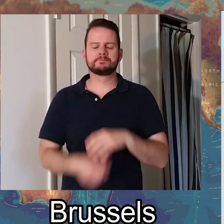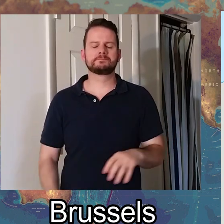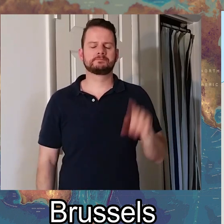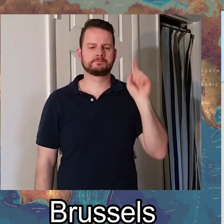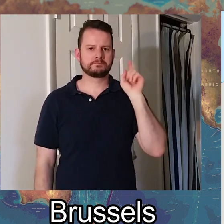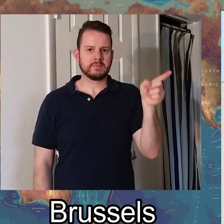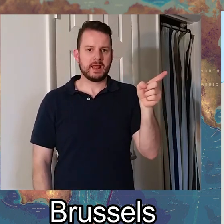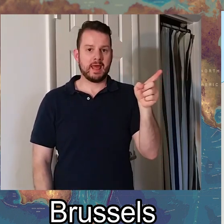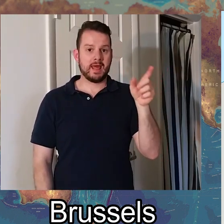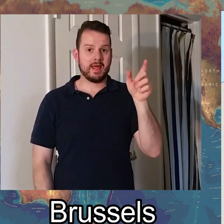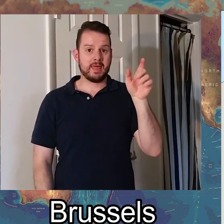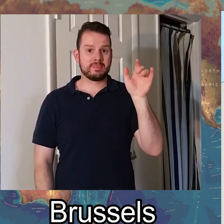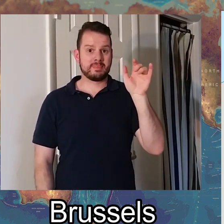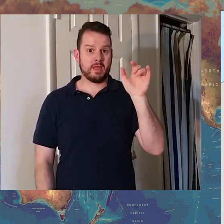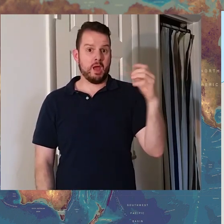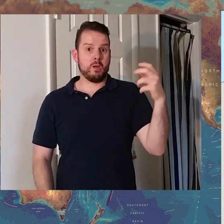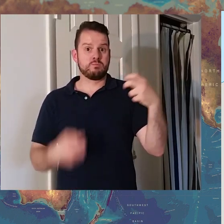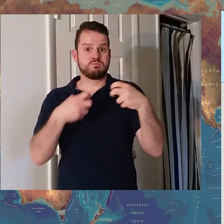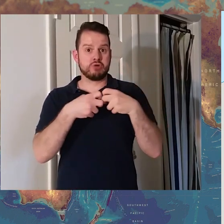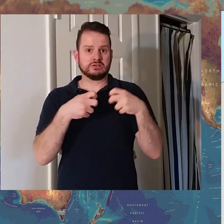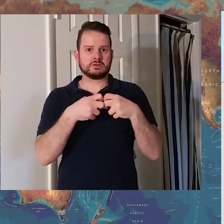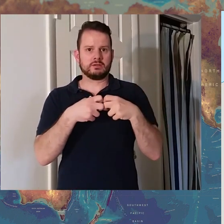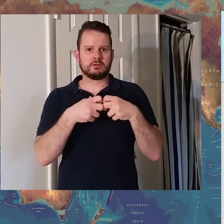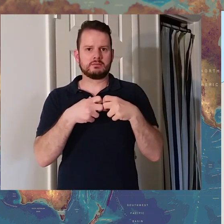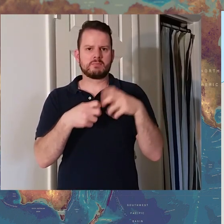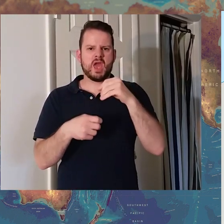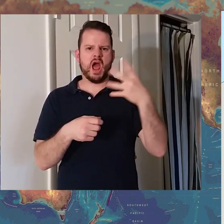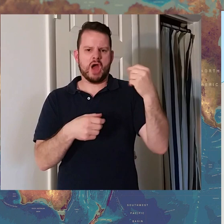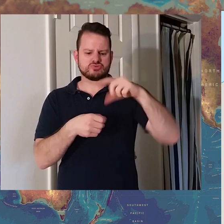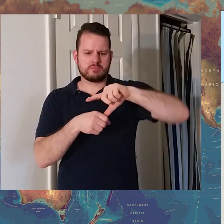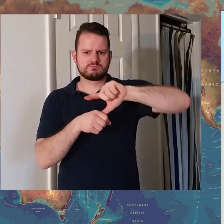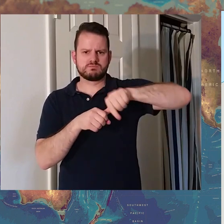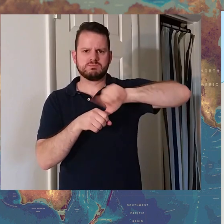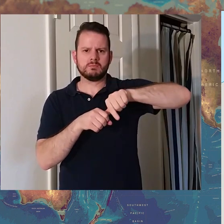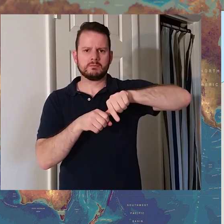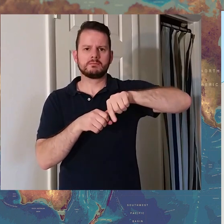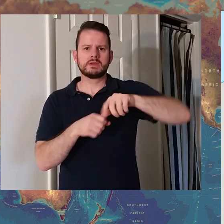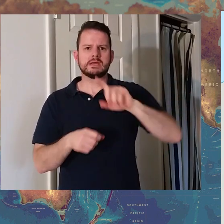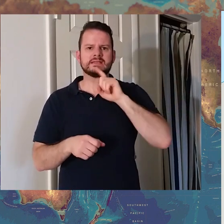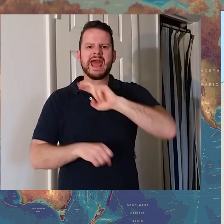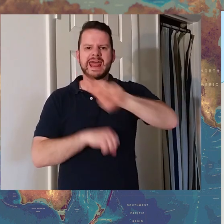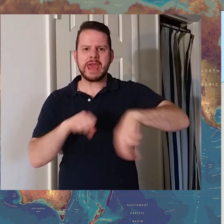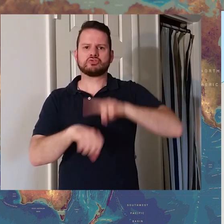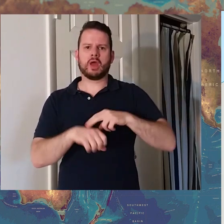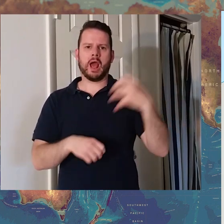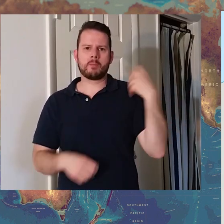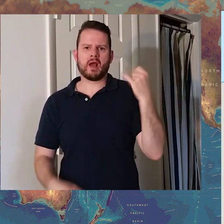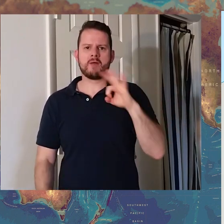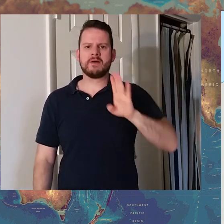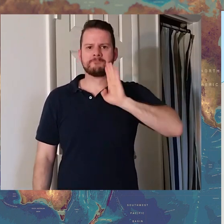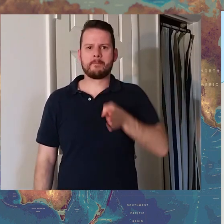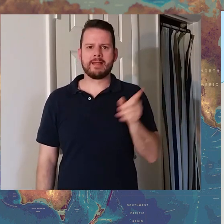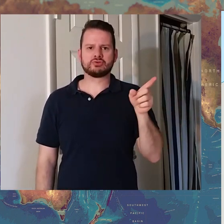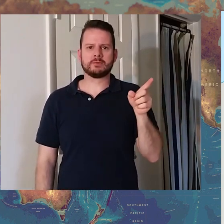Brussels within the greater area is a national capital of Belgium.